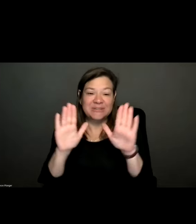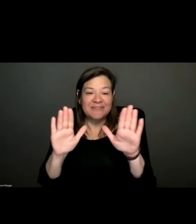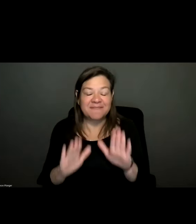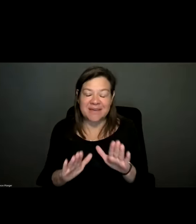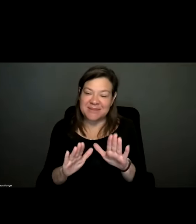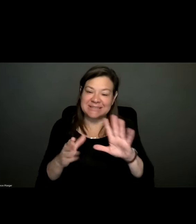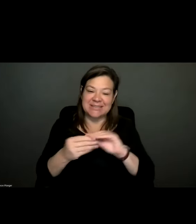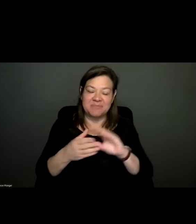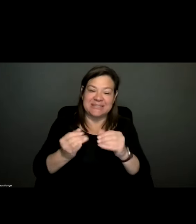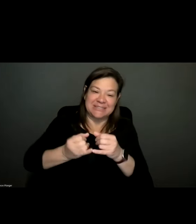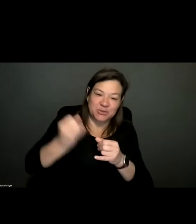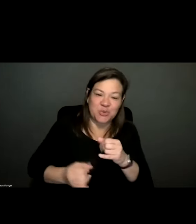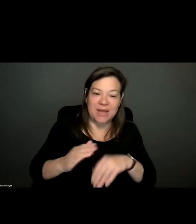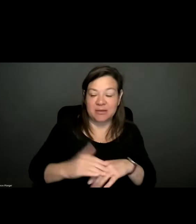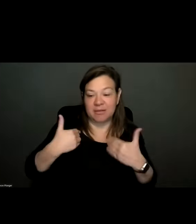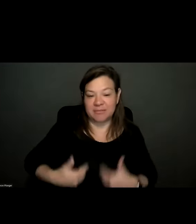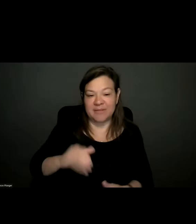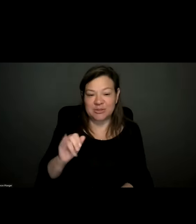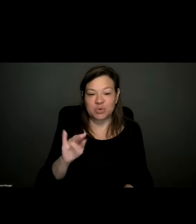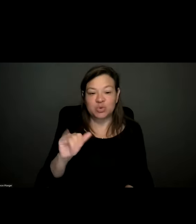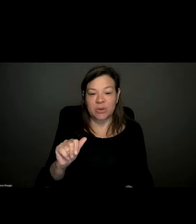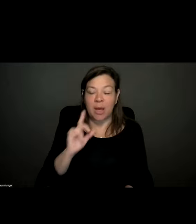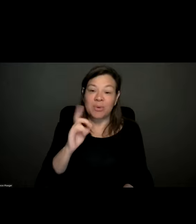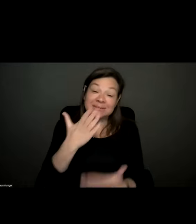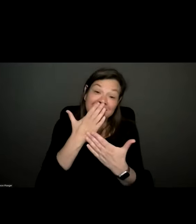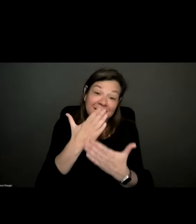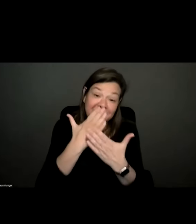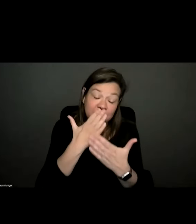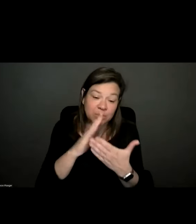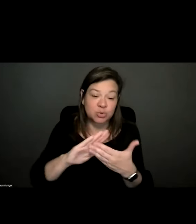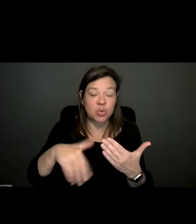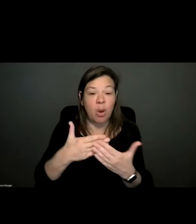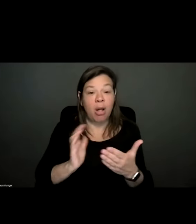This is Julie speaking and I just wanna say huge thank you to all of our panelists.